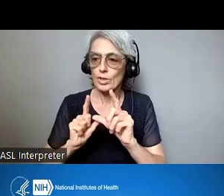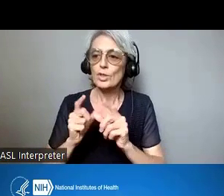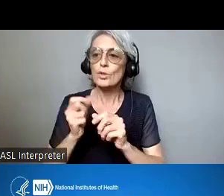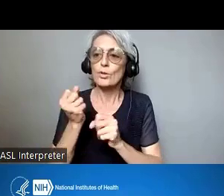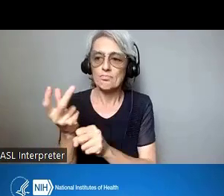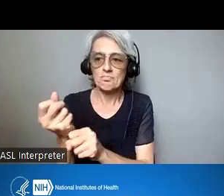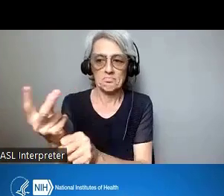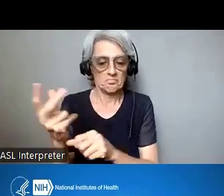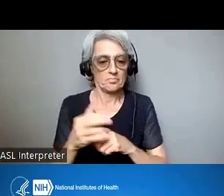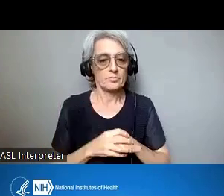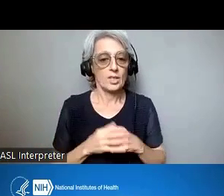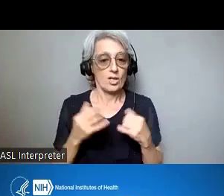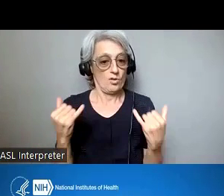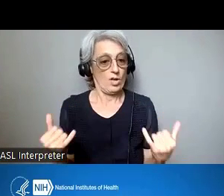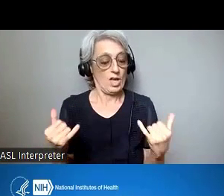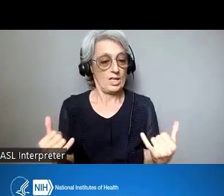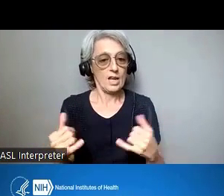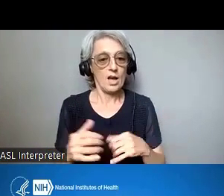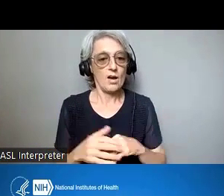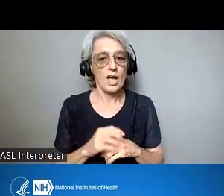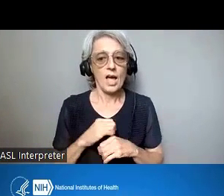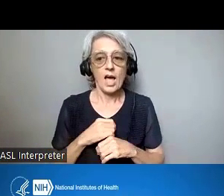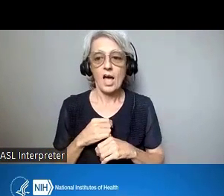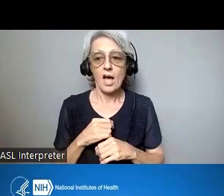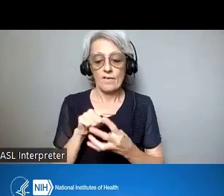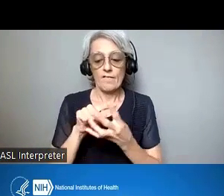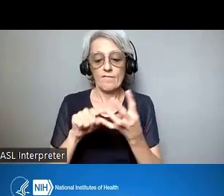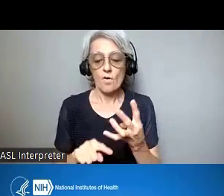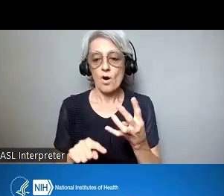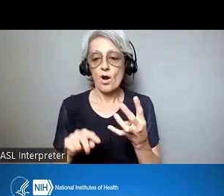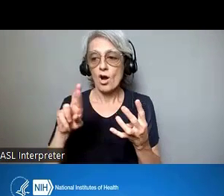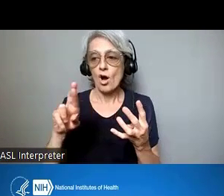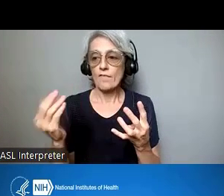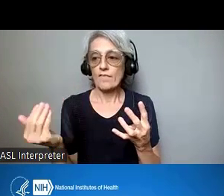Currently, there are four R15 NOFOs open.